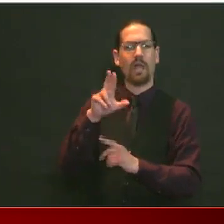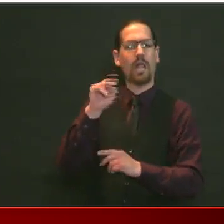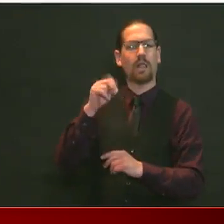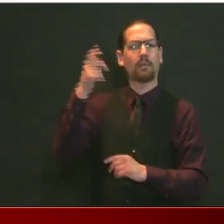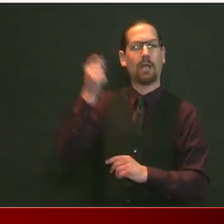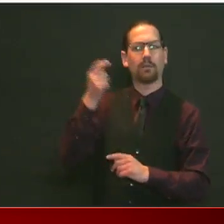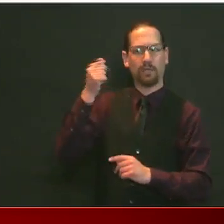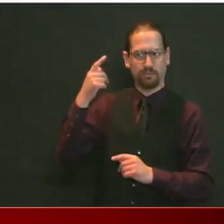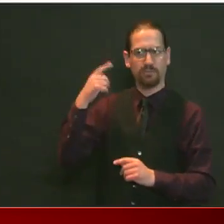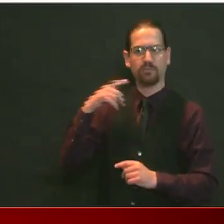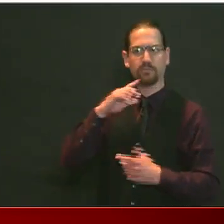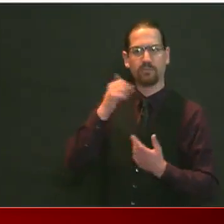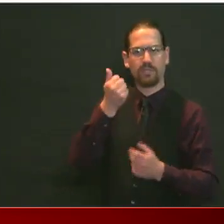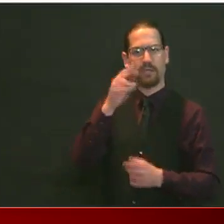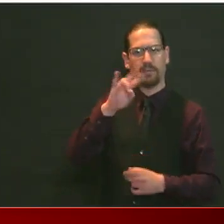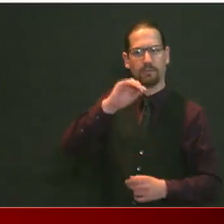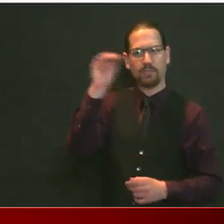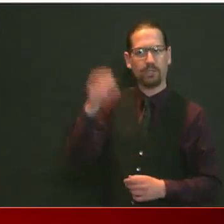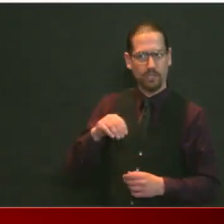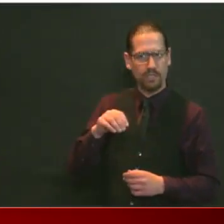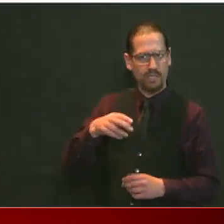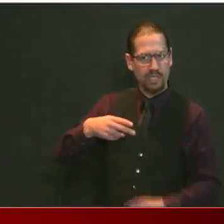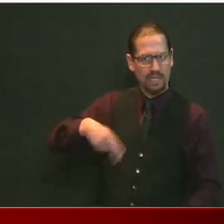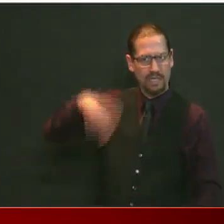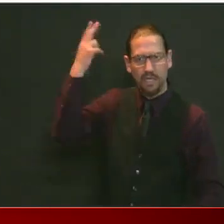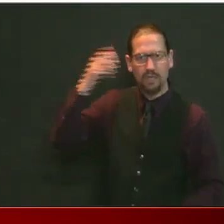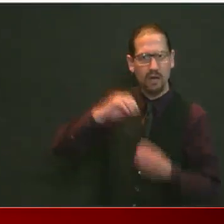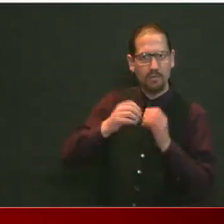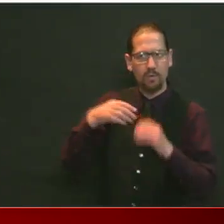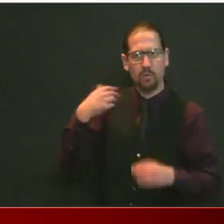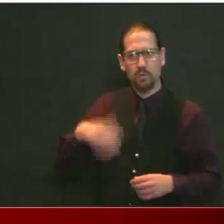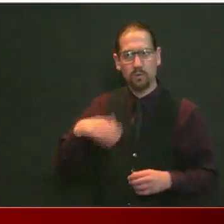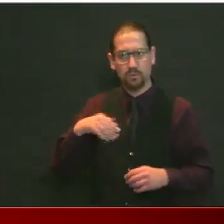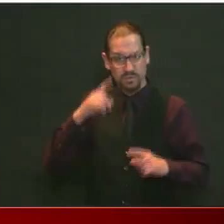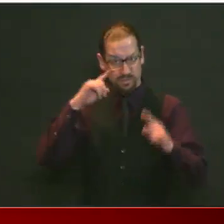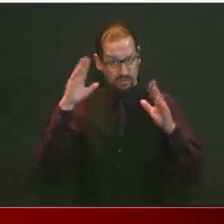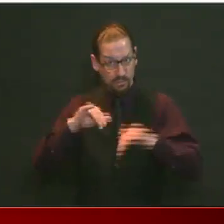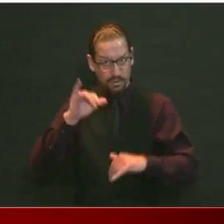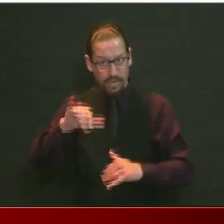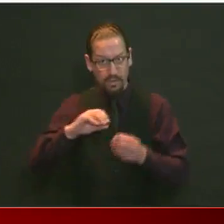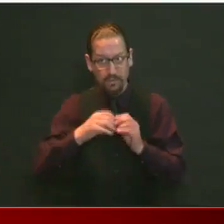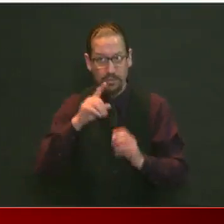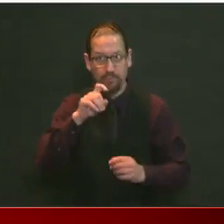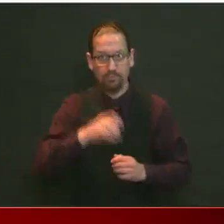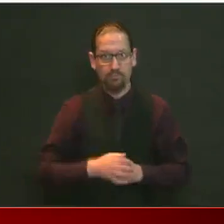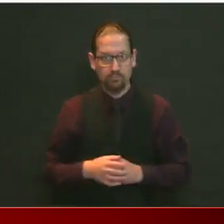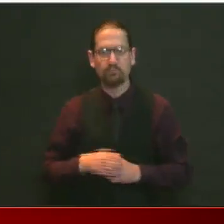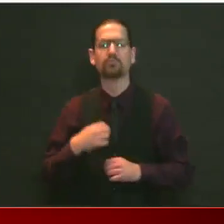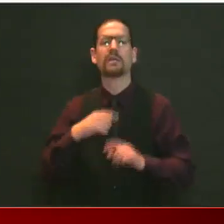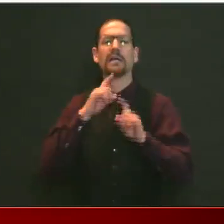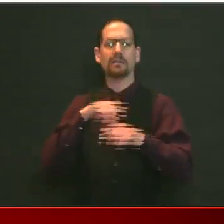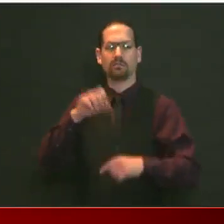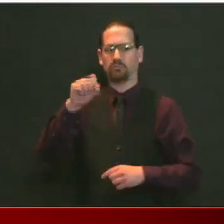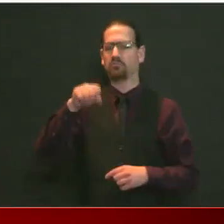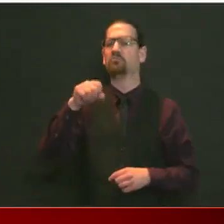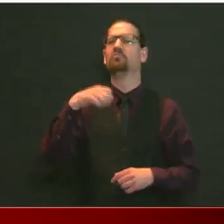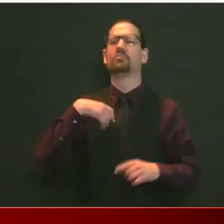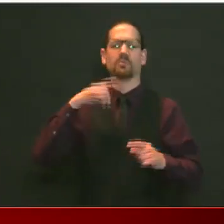UNEMPLOYMENT CAME OUT, 17% WAS SLIGHTLY HIGHER THAN THE NATIONAL AVERAGE. WAS THAT WHAT YOU